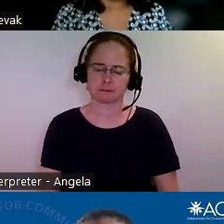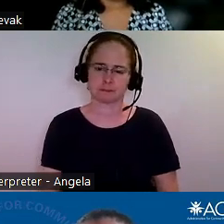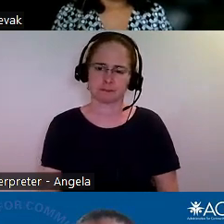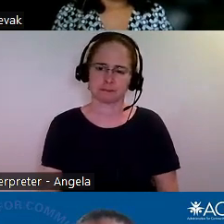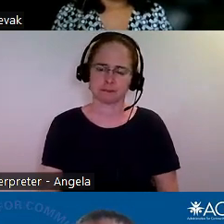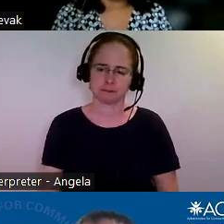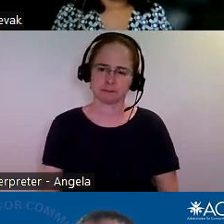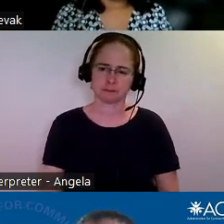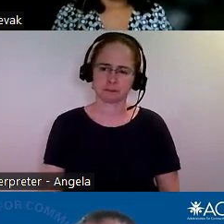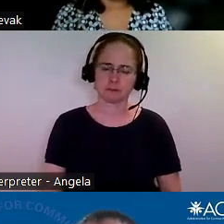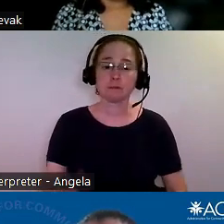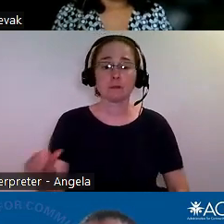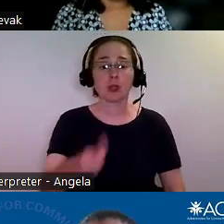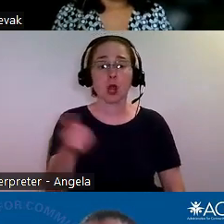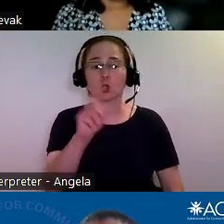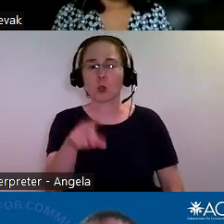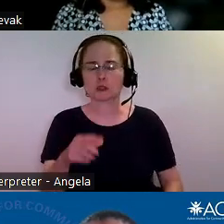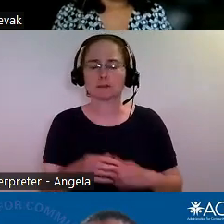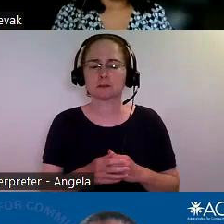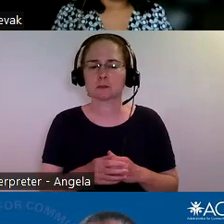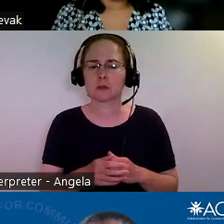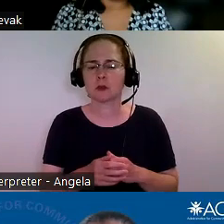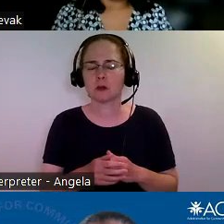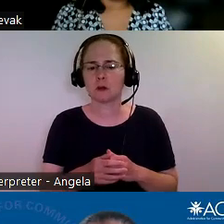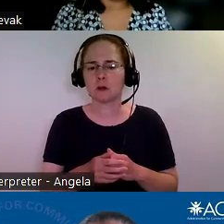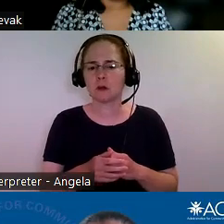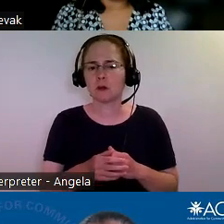(Anjali Forber-Pratt) Here's another question. What organizations did the